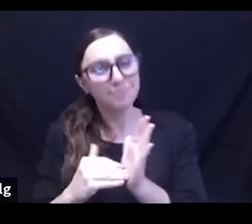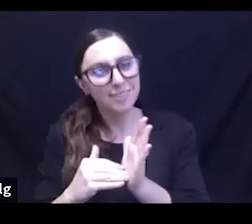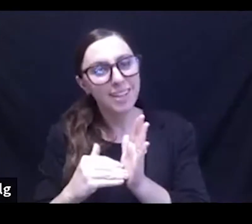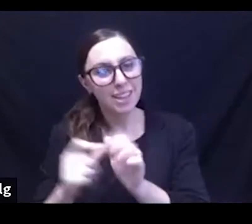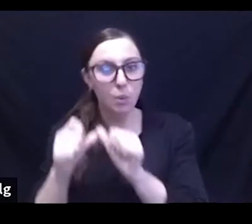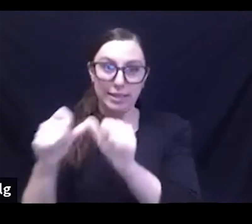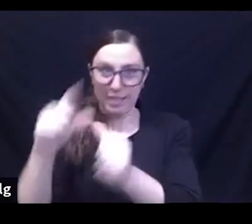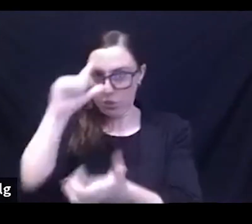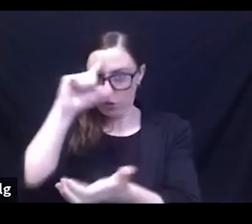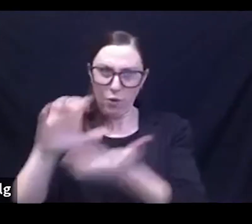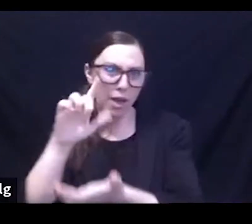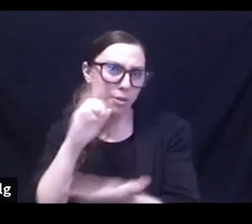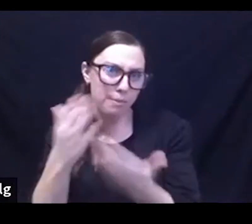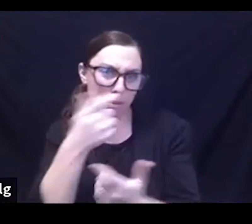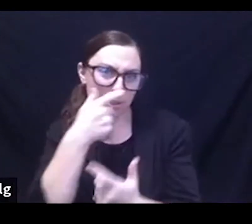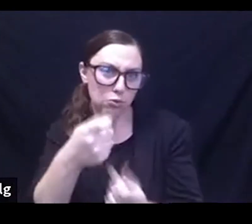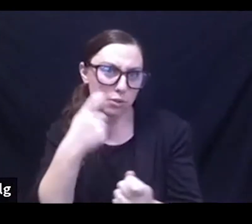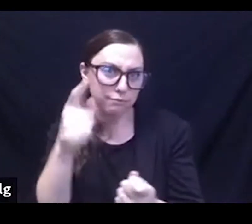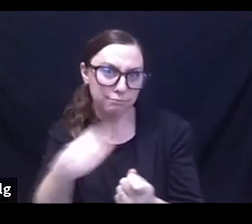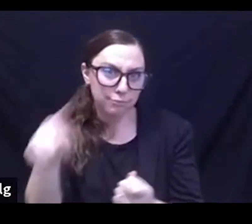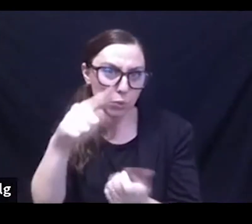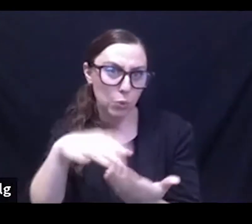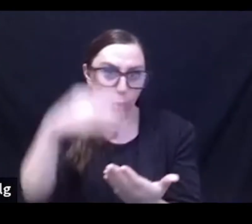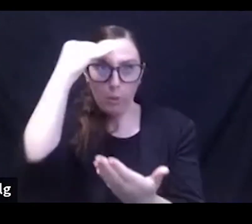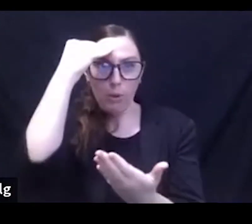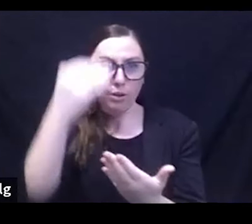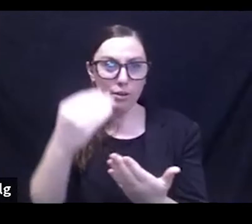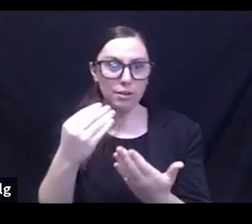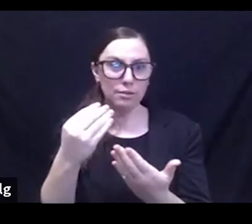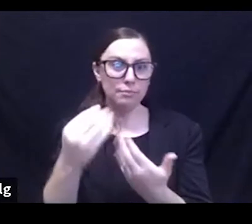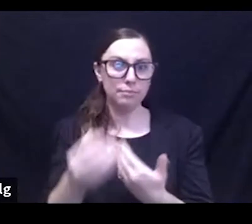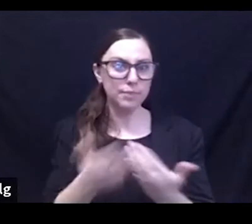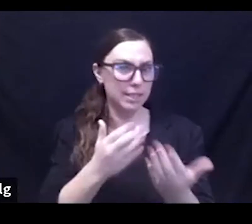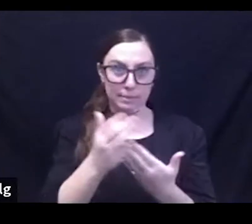confusion. I thought that might be interesting for folks to know, despite the work that you have done.